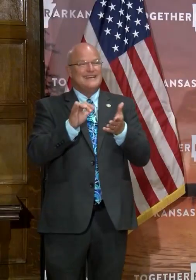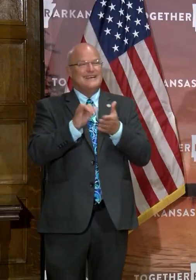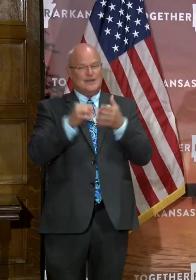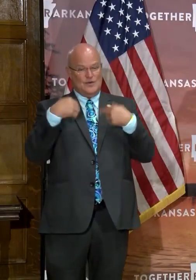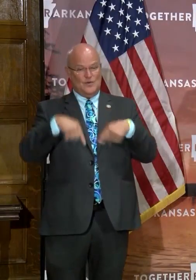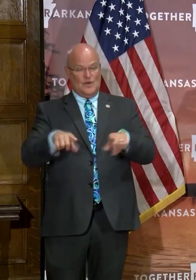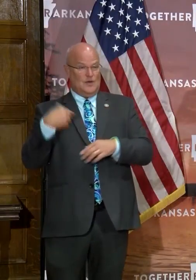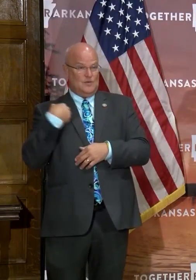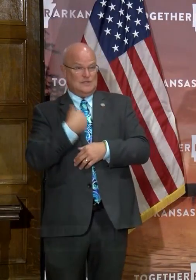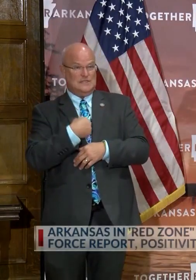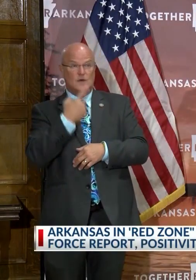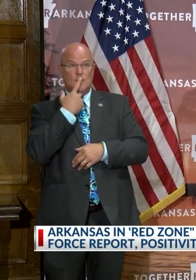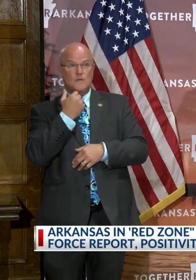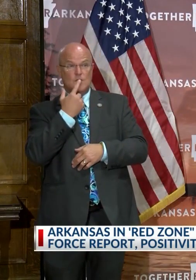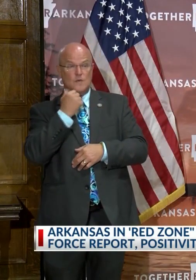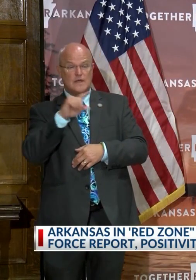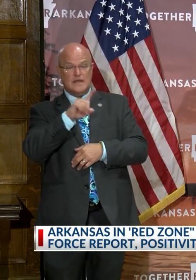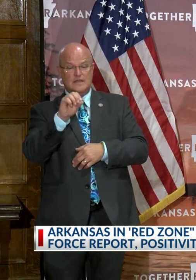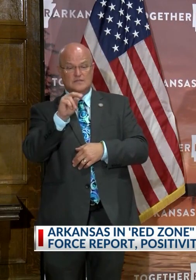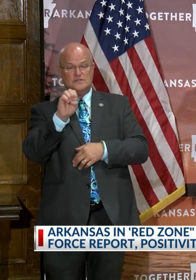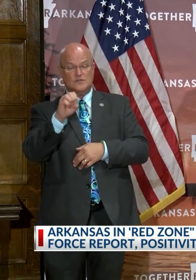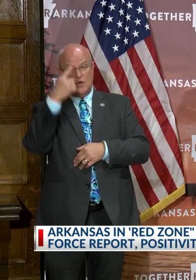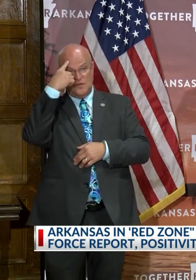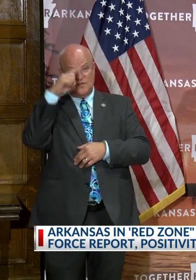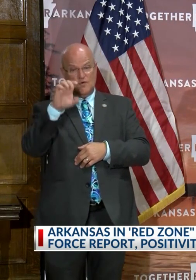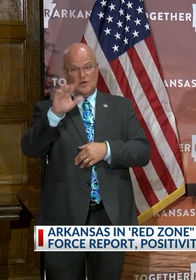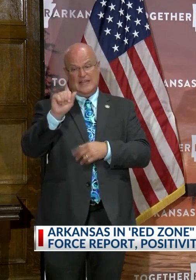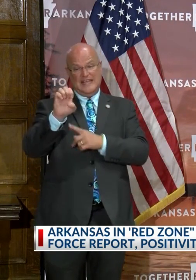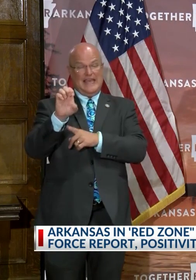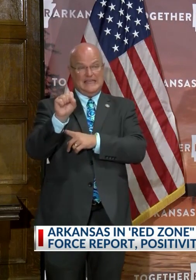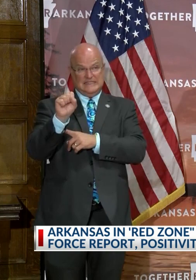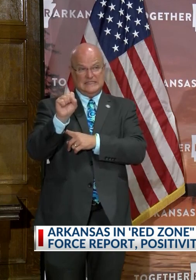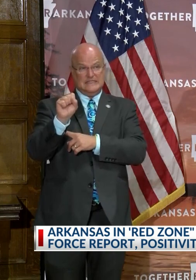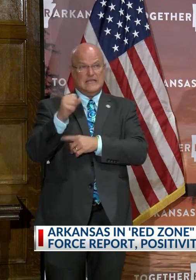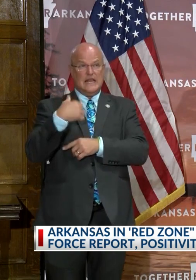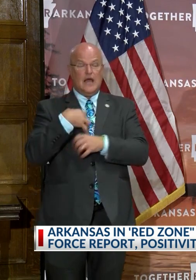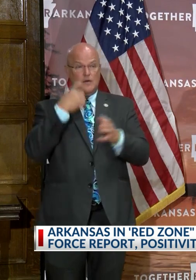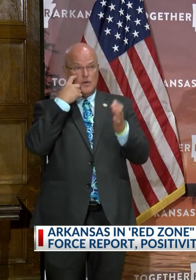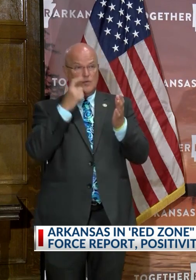ARKANSAS IS MAKING PROGRESS... ASA While we are still in the red zone for cases and I would've recognized that is a